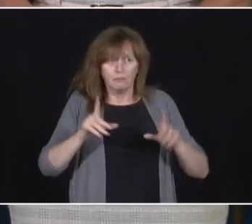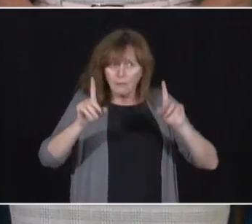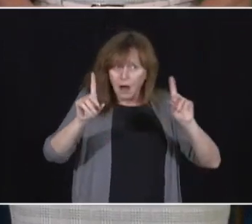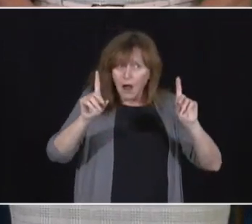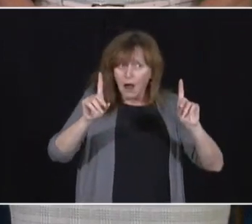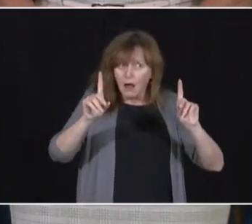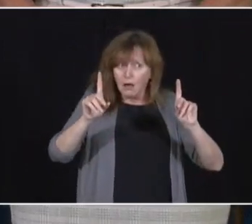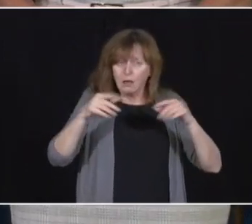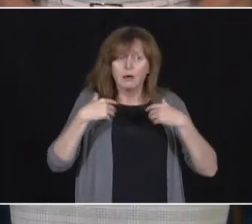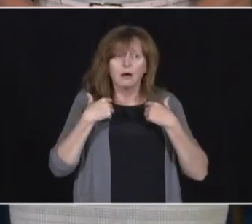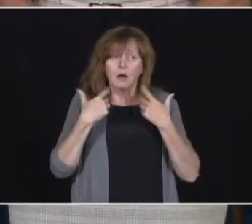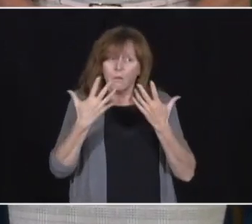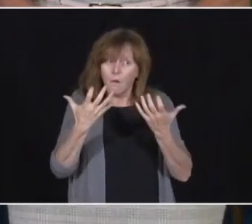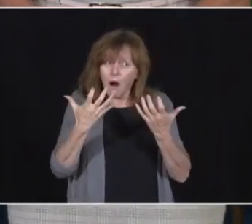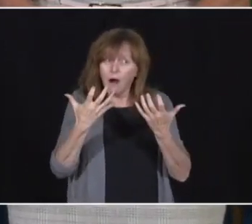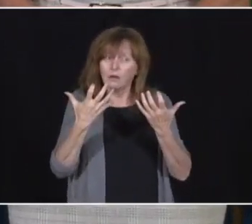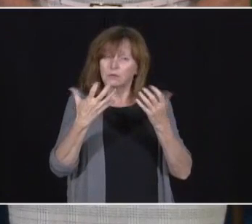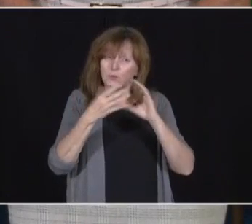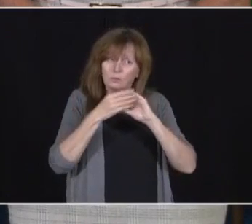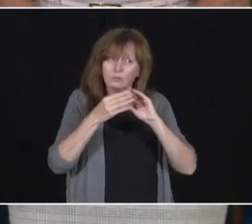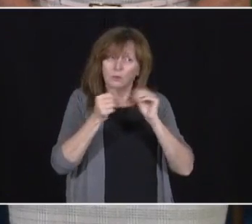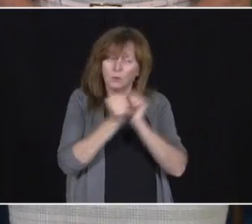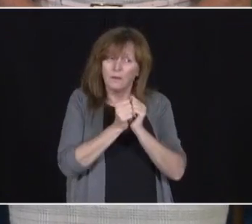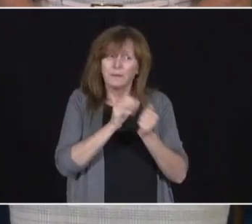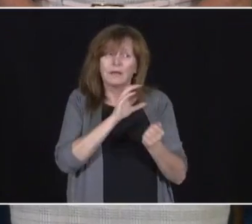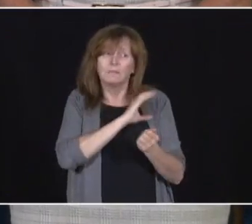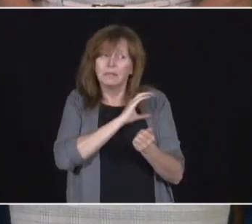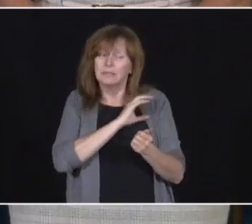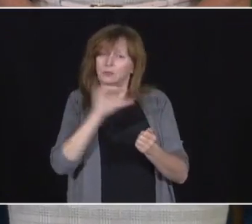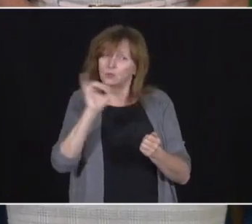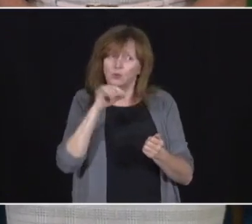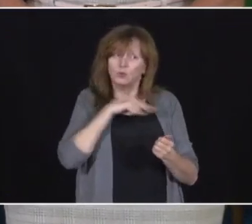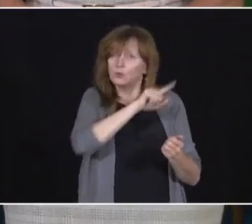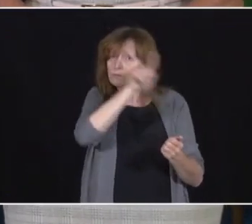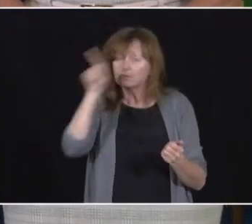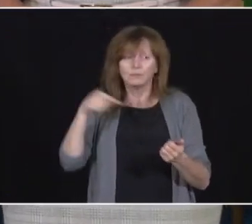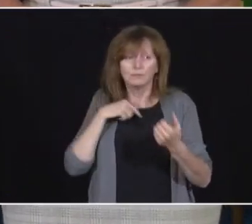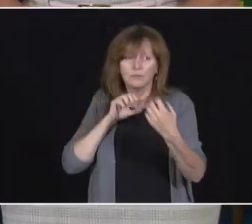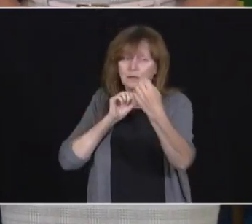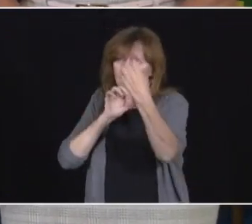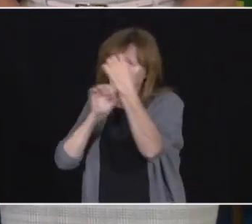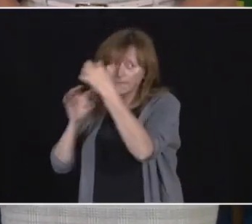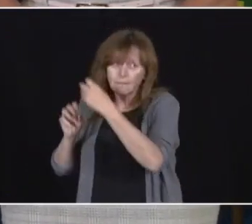input from mayors around Ontario and I also wanted to sit down and talk to the police as well.